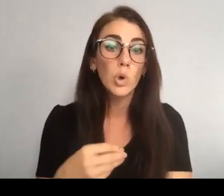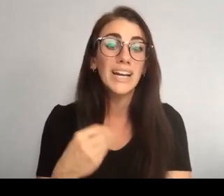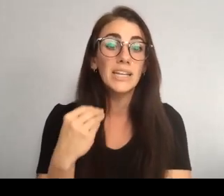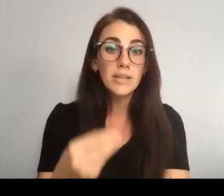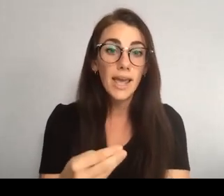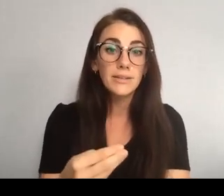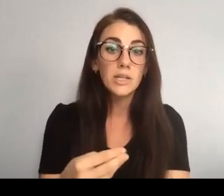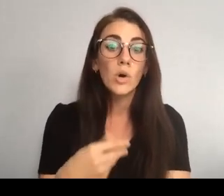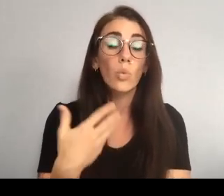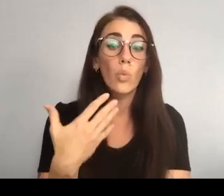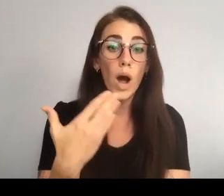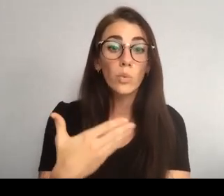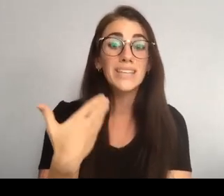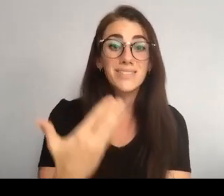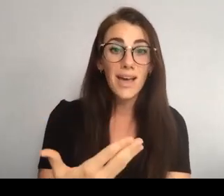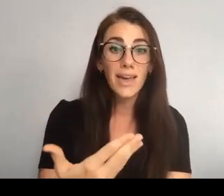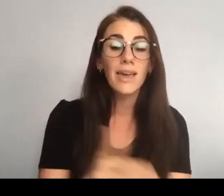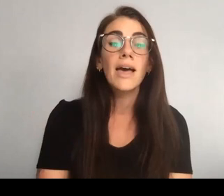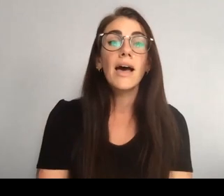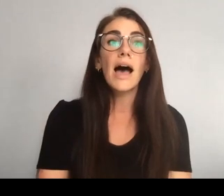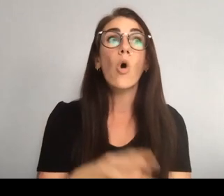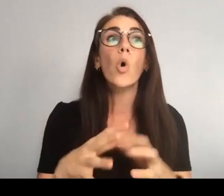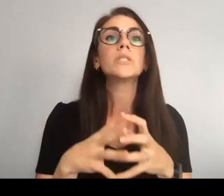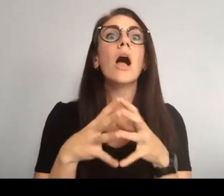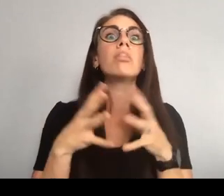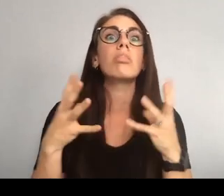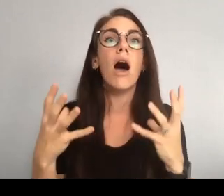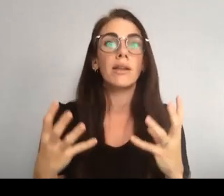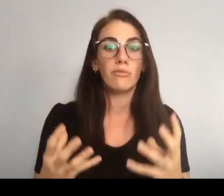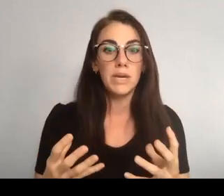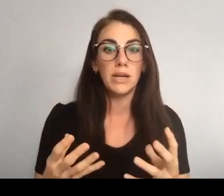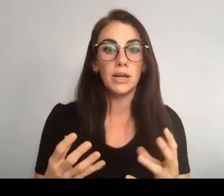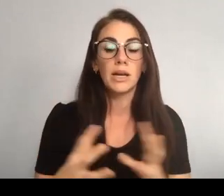or intonate what we say holds a lot of meaning.